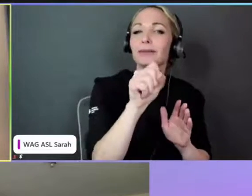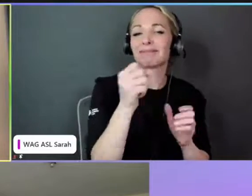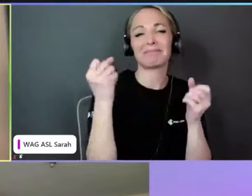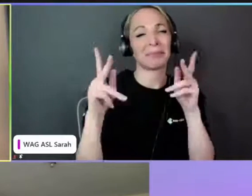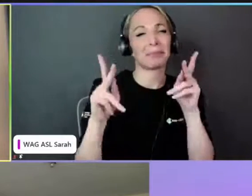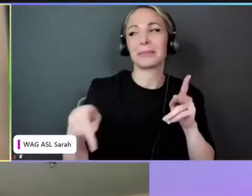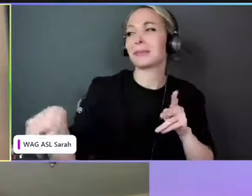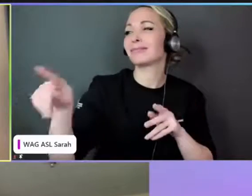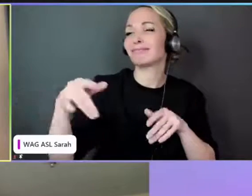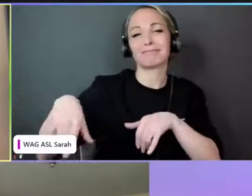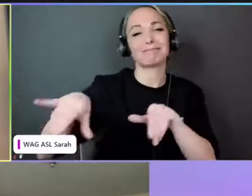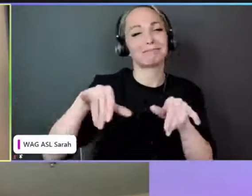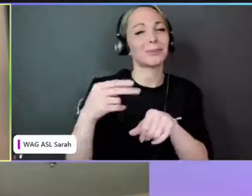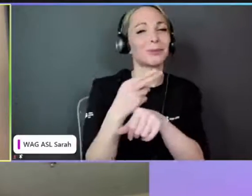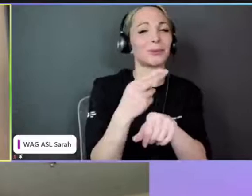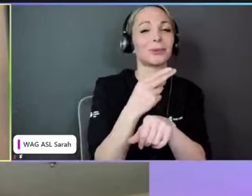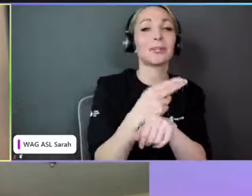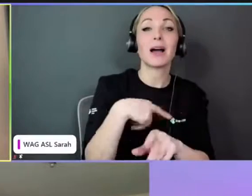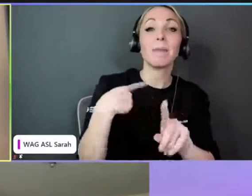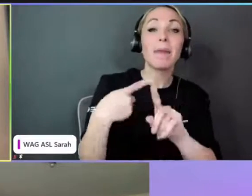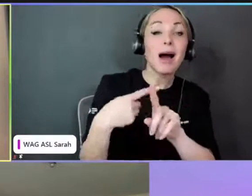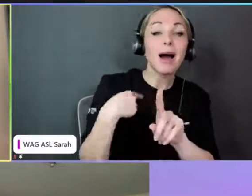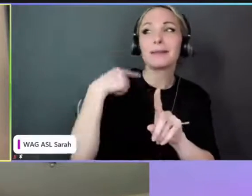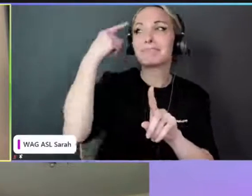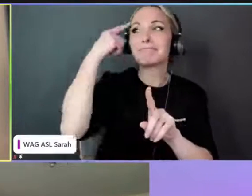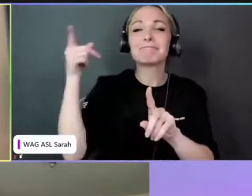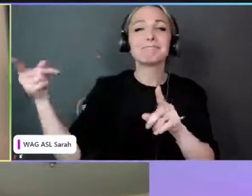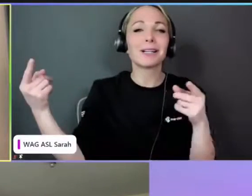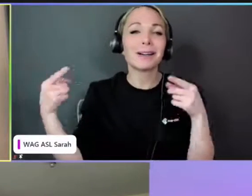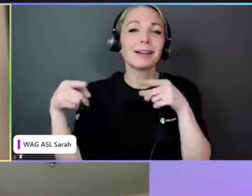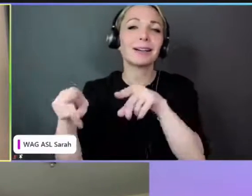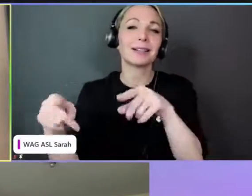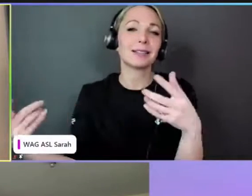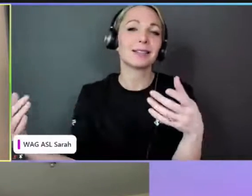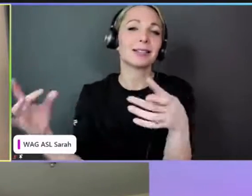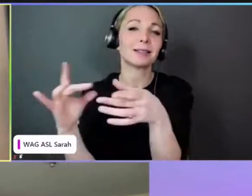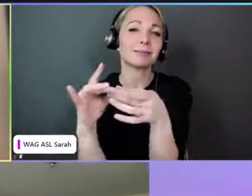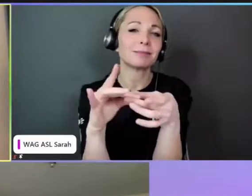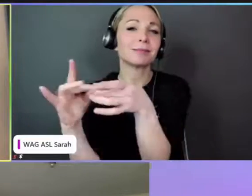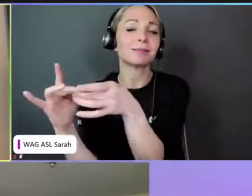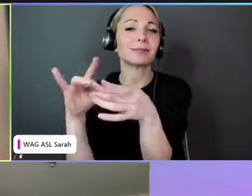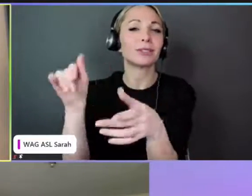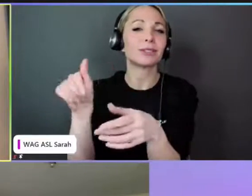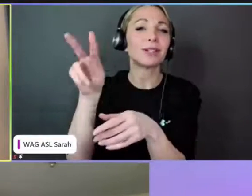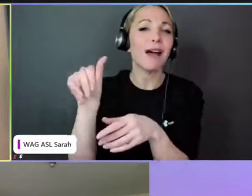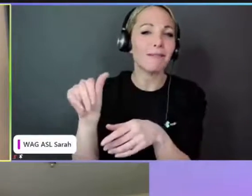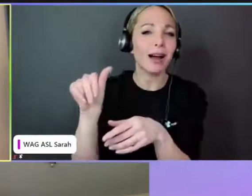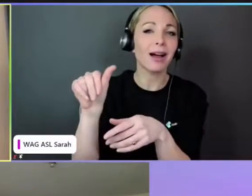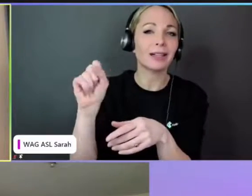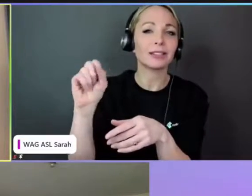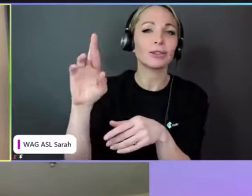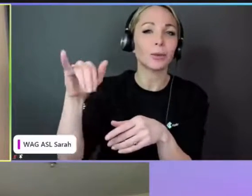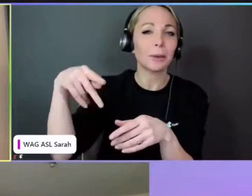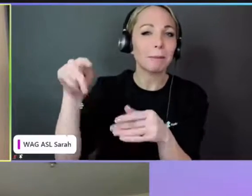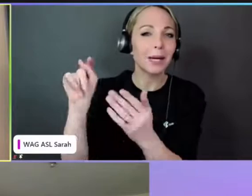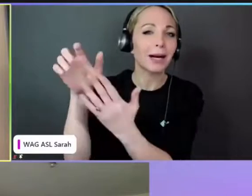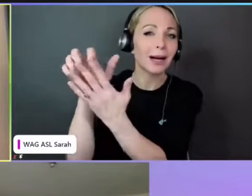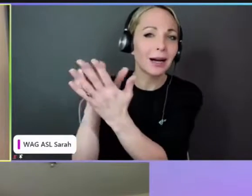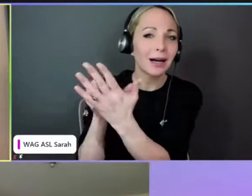of other different JavaScript based web automation testing platforms that you might use in end-to-end testing.